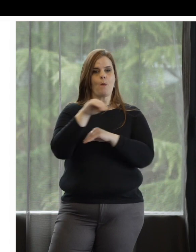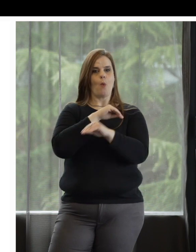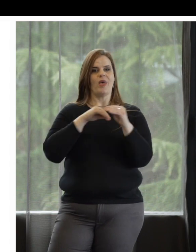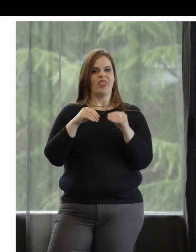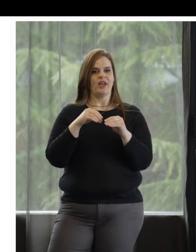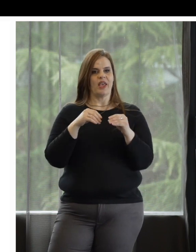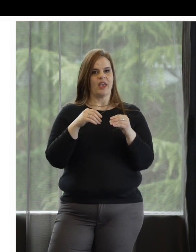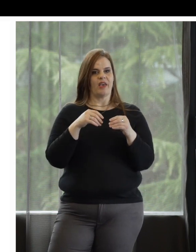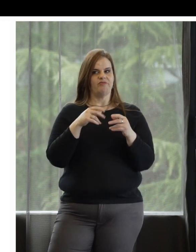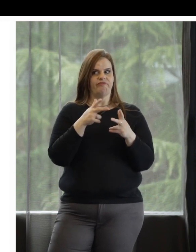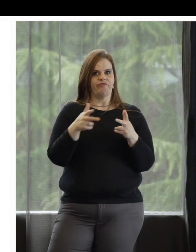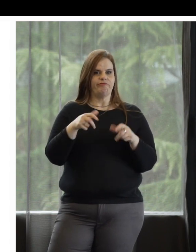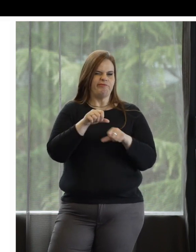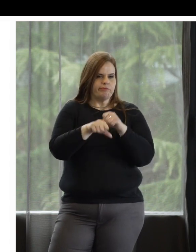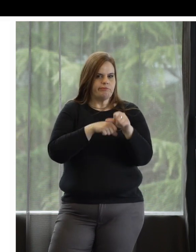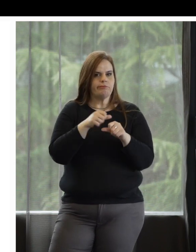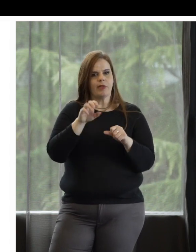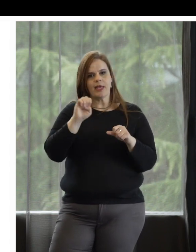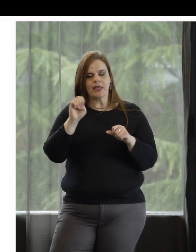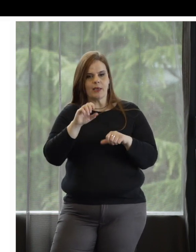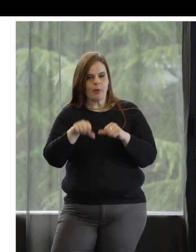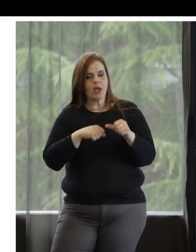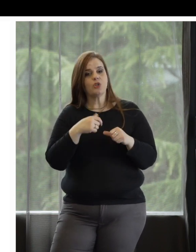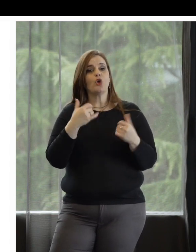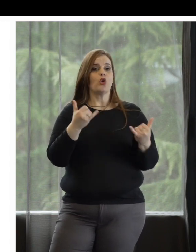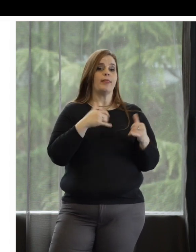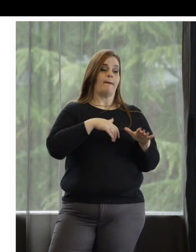are pedestrians in bikes, so there's going to be an